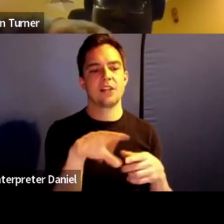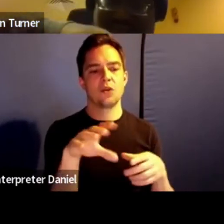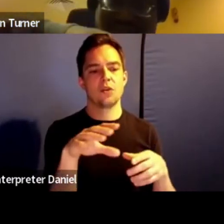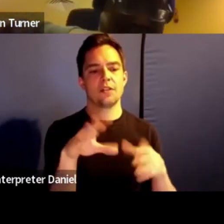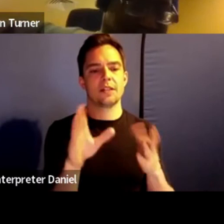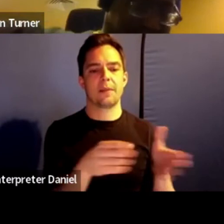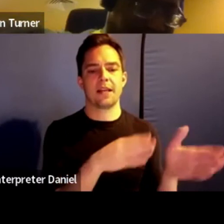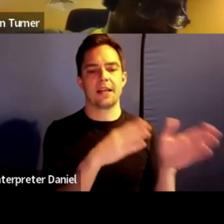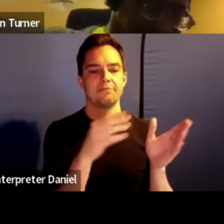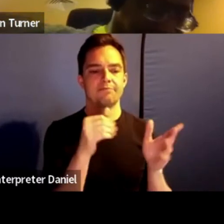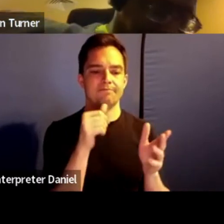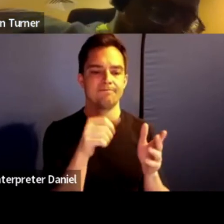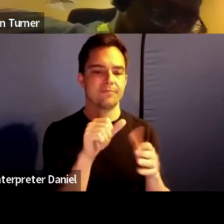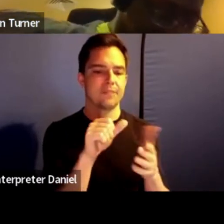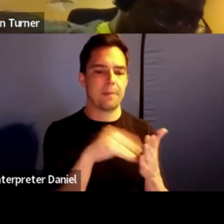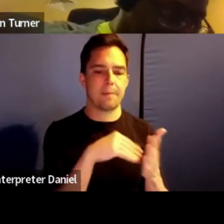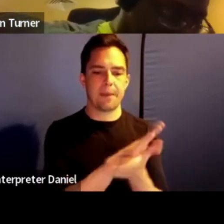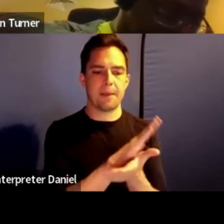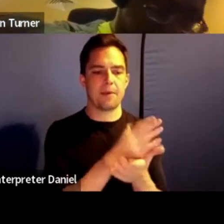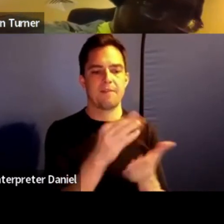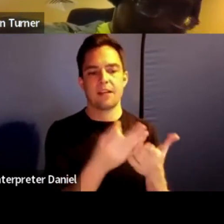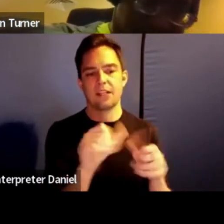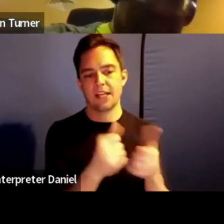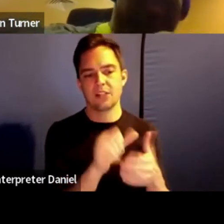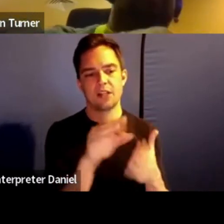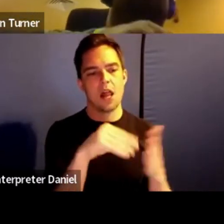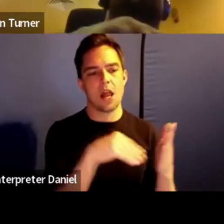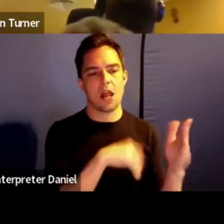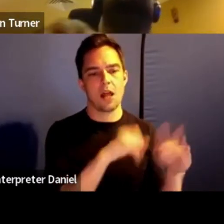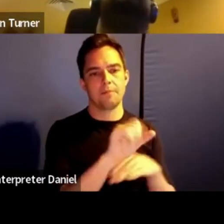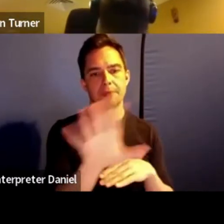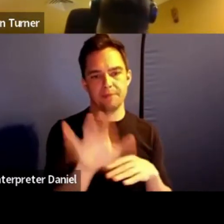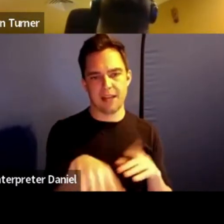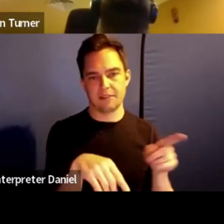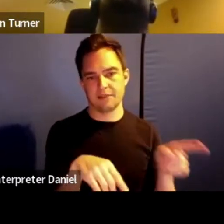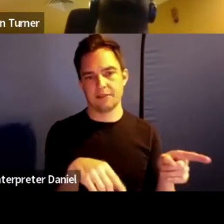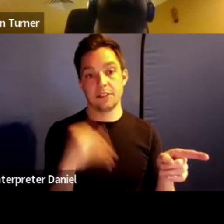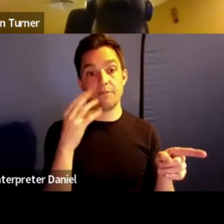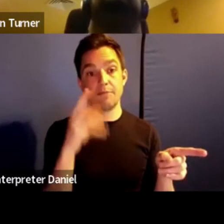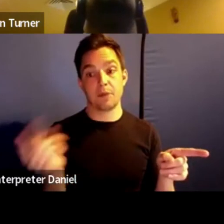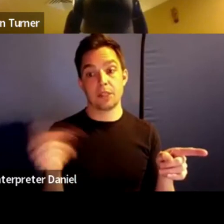need paperwork submitted to the financial agency, all of those things. If people coming into